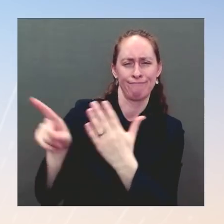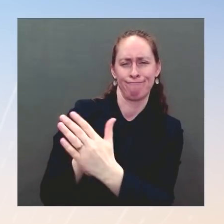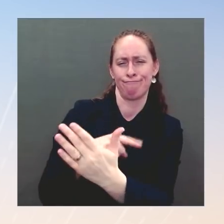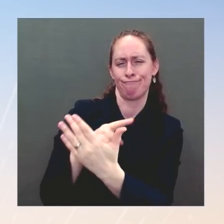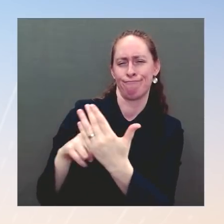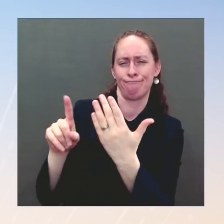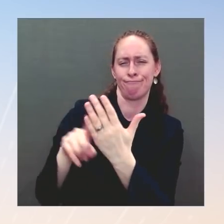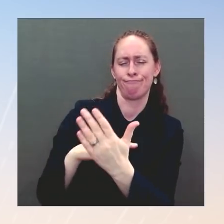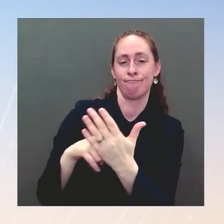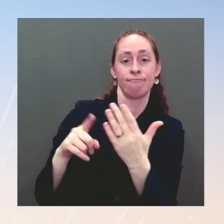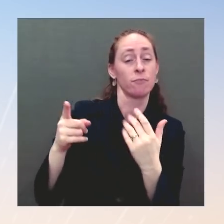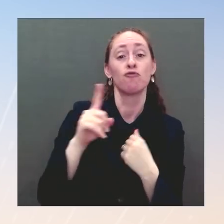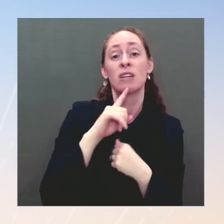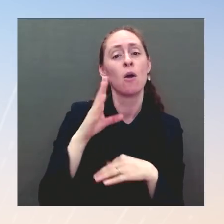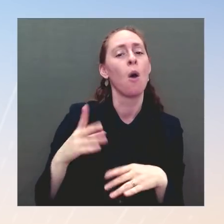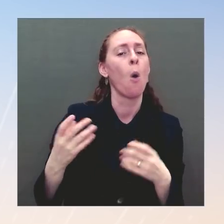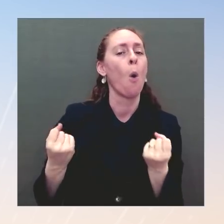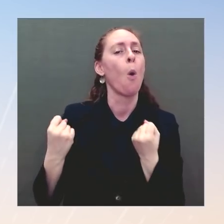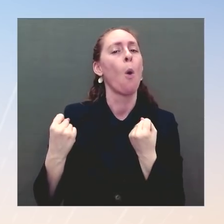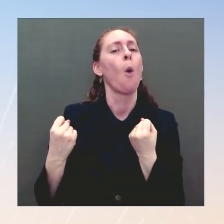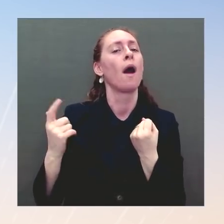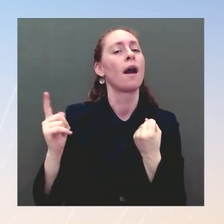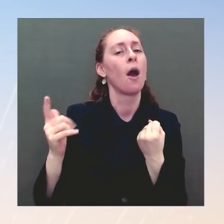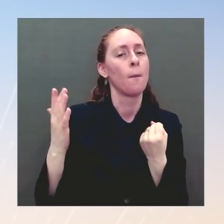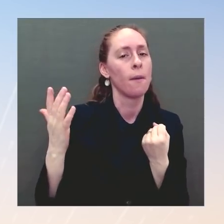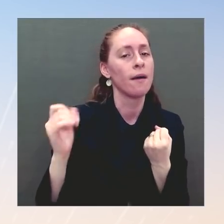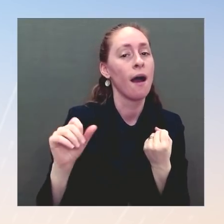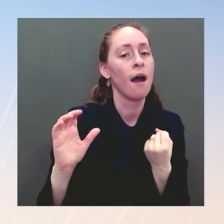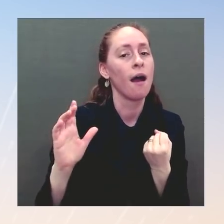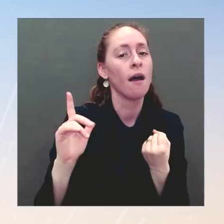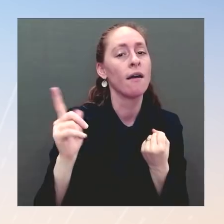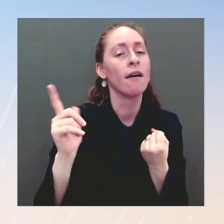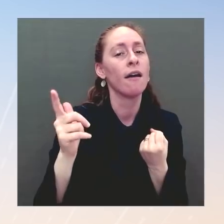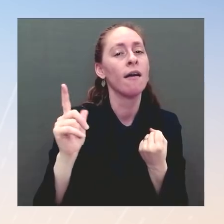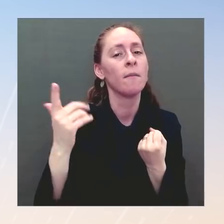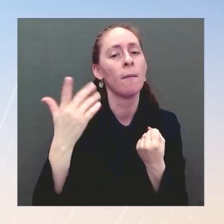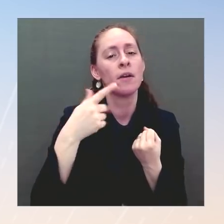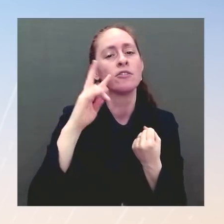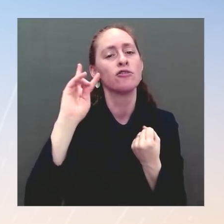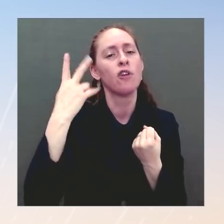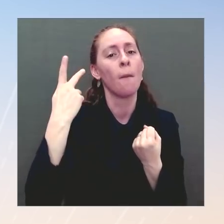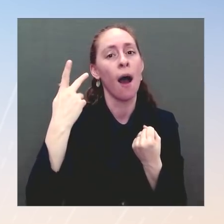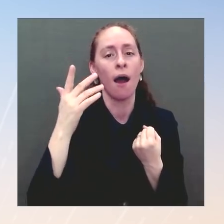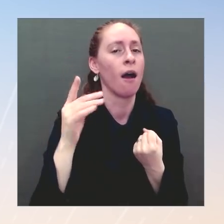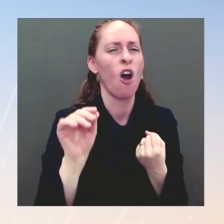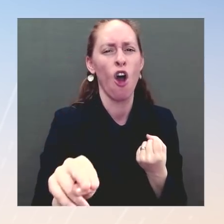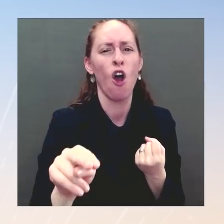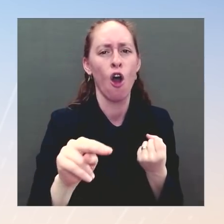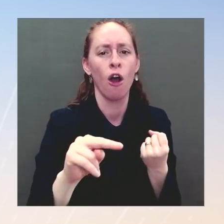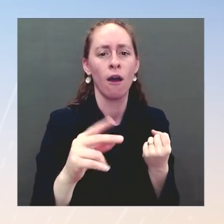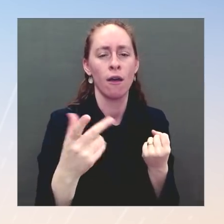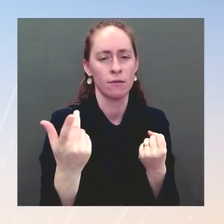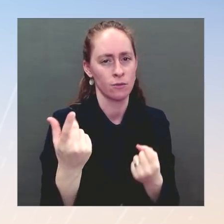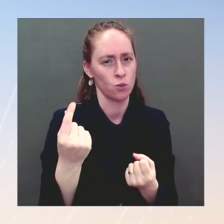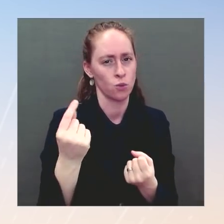"Yes, we are going to begin the process again." So, when you say "right now," that means right now; that doesn't mean for perpetuity? Ms. Psaki: It's currently dead at the bottom of the sea, Peter.